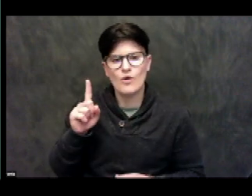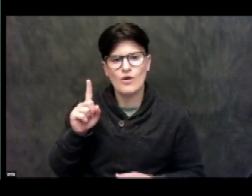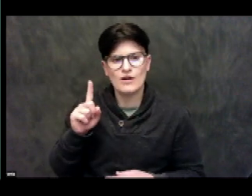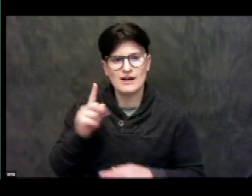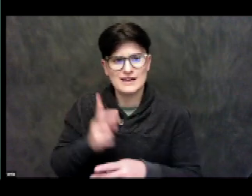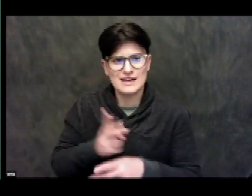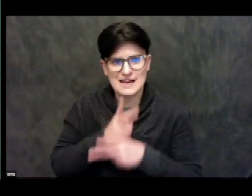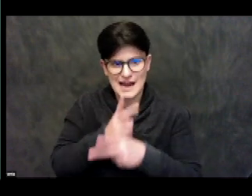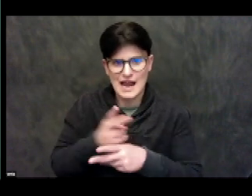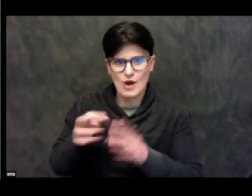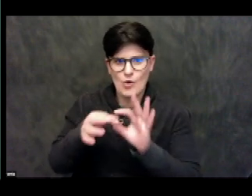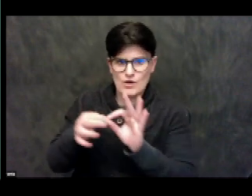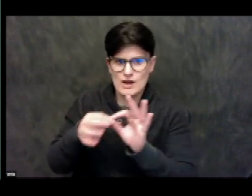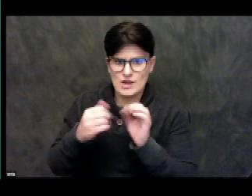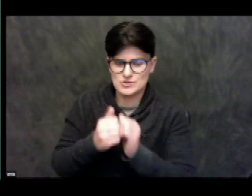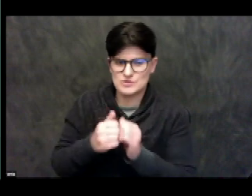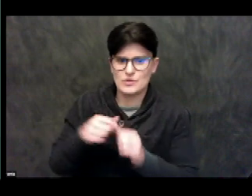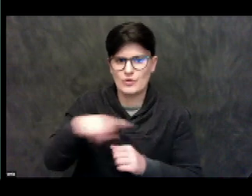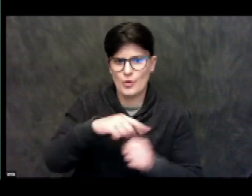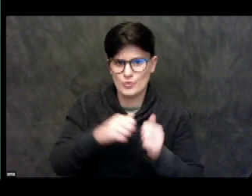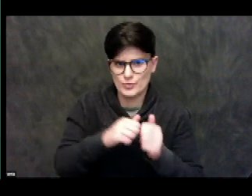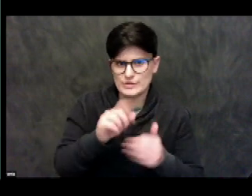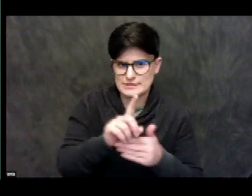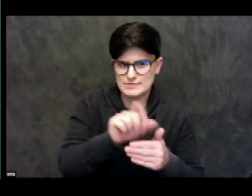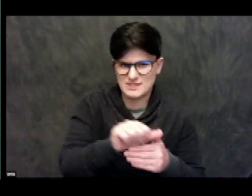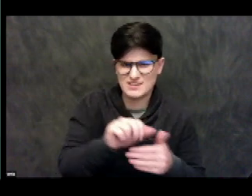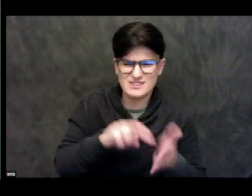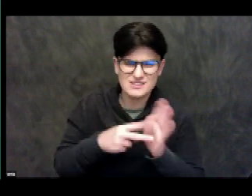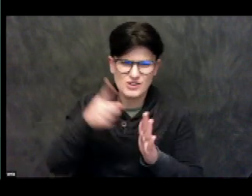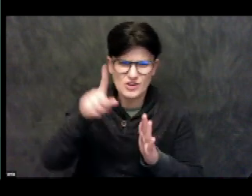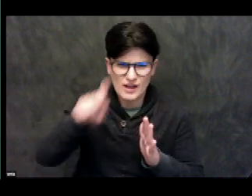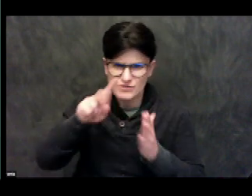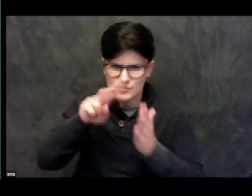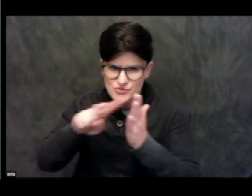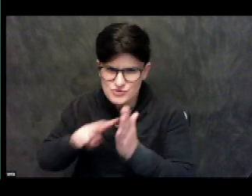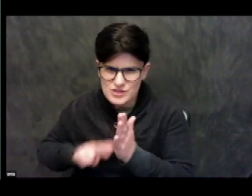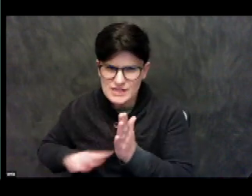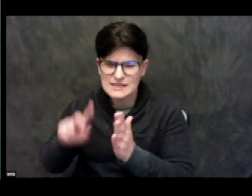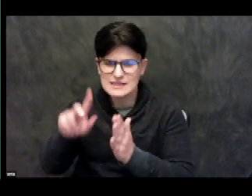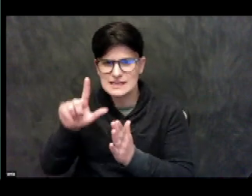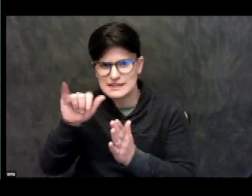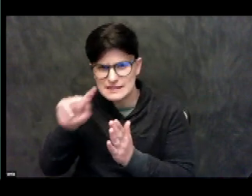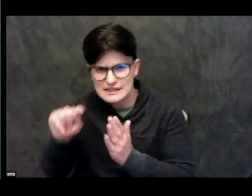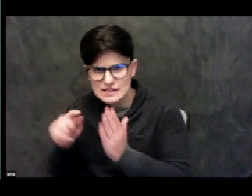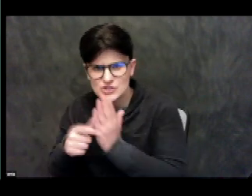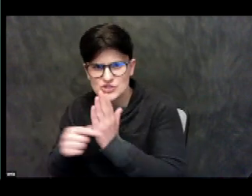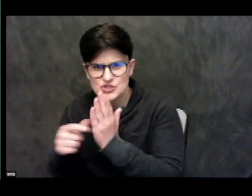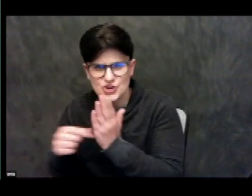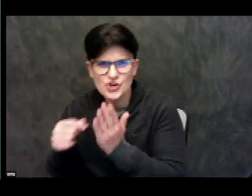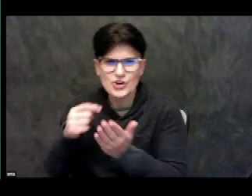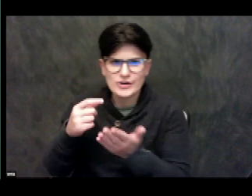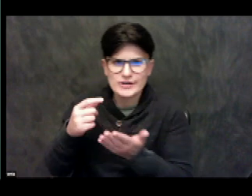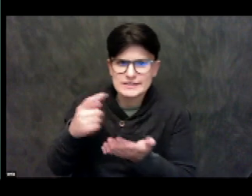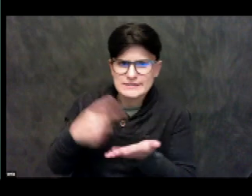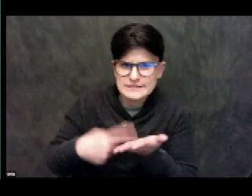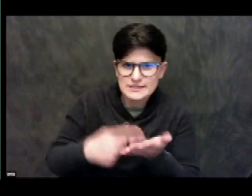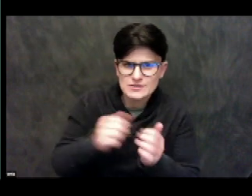And you have to read the literature and discuss with your patients that there's not a lot out there to guide you.